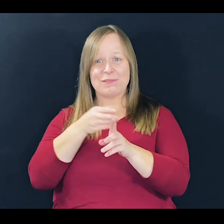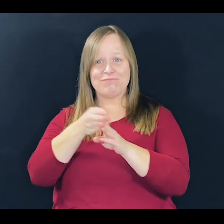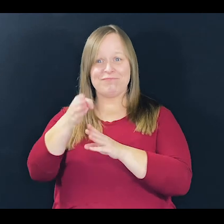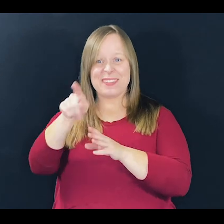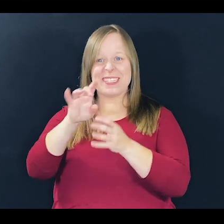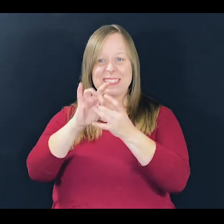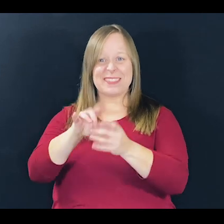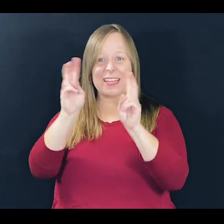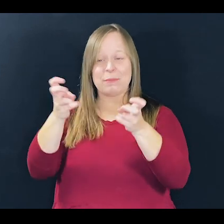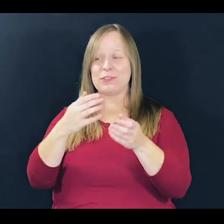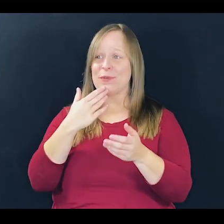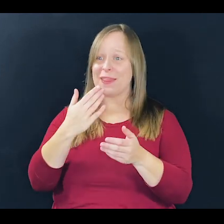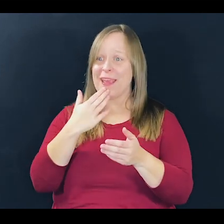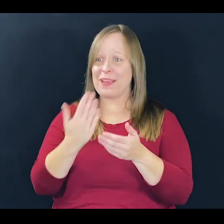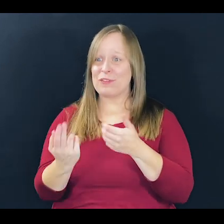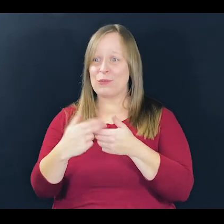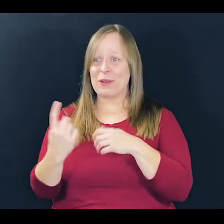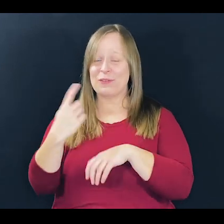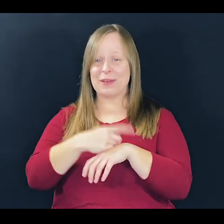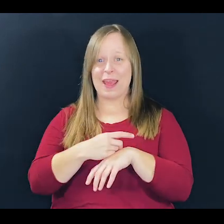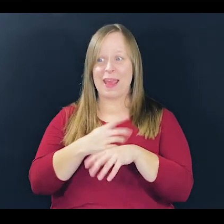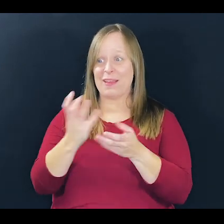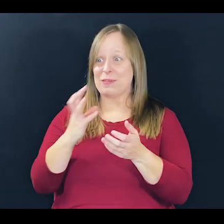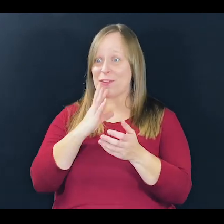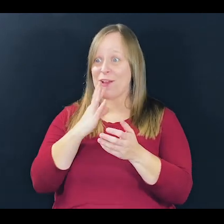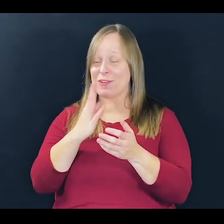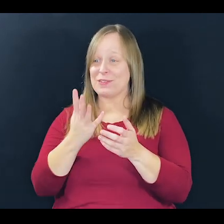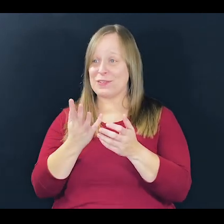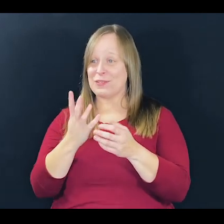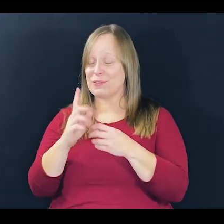the subject so Christy, thank you so much for coming in and talking to us about